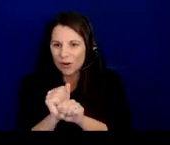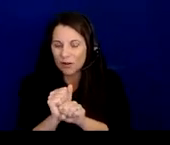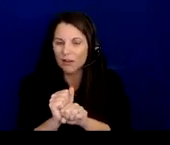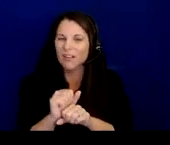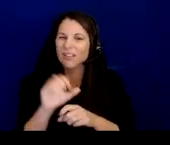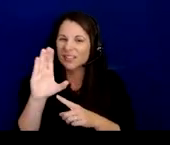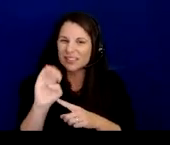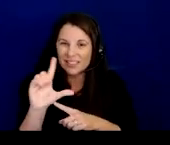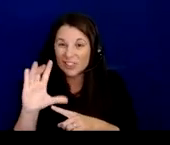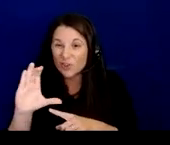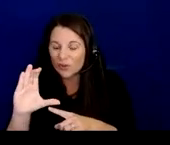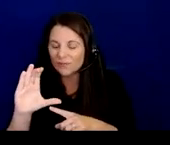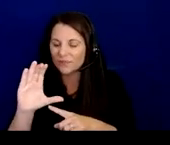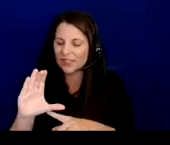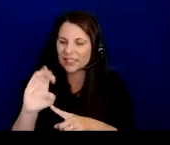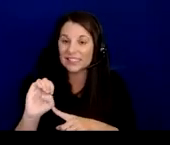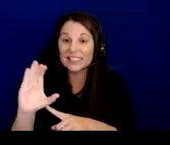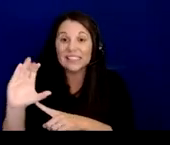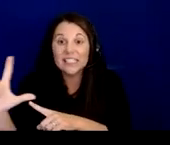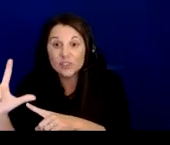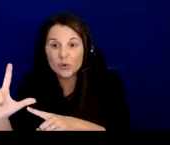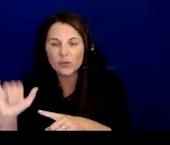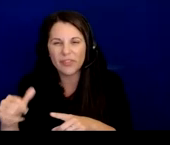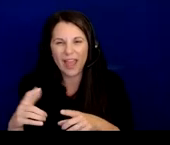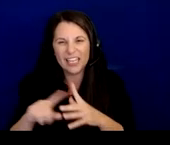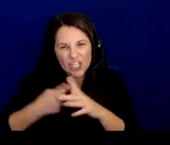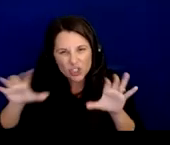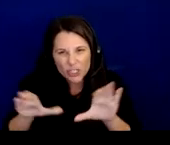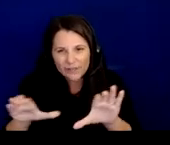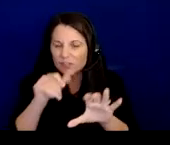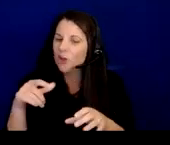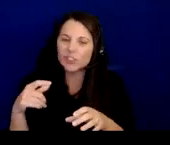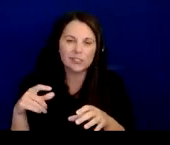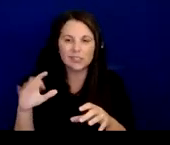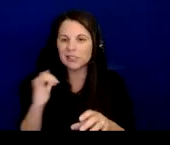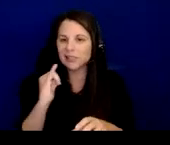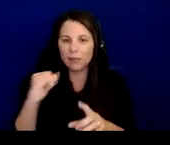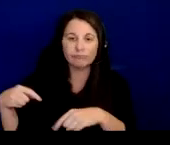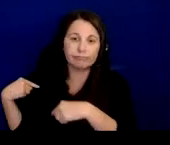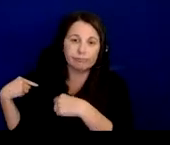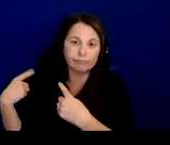It's not just that typical traditional service learning. Encourage students to develop their own projects, get campus